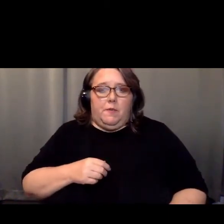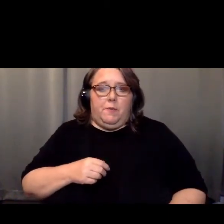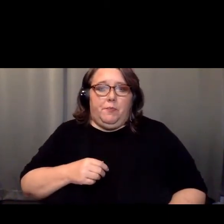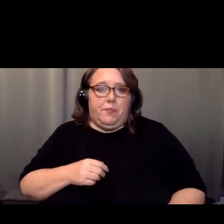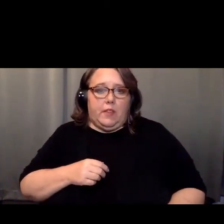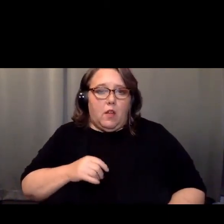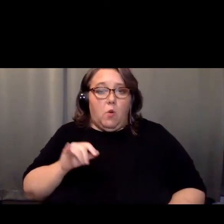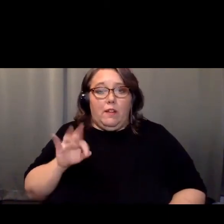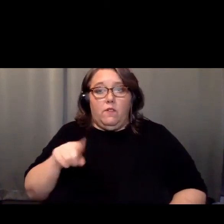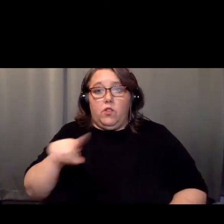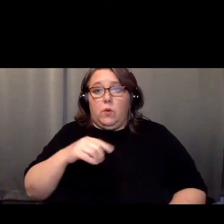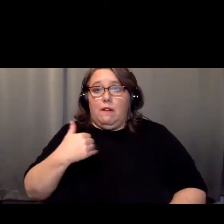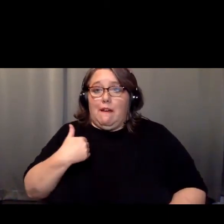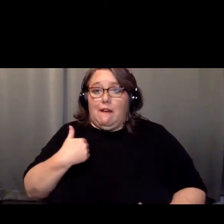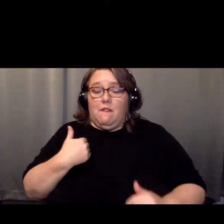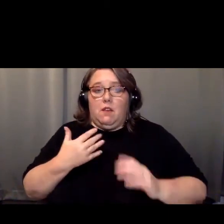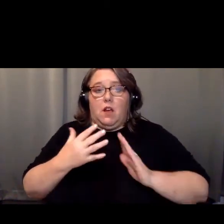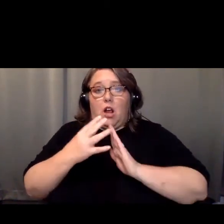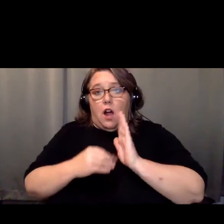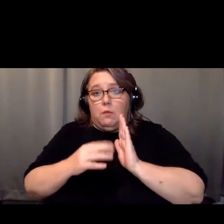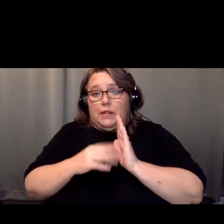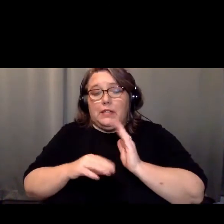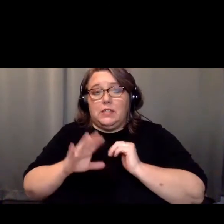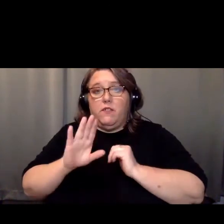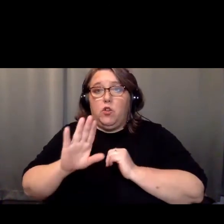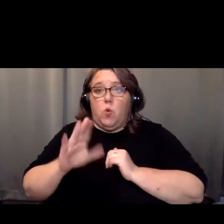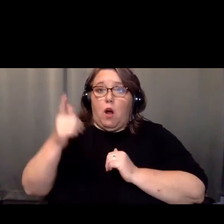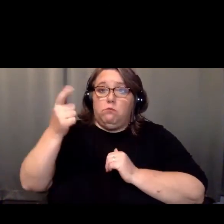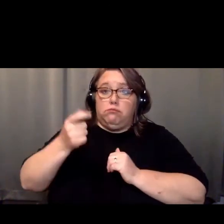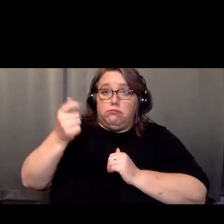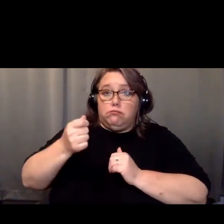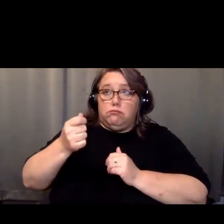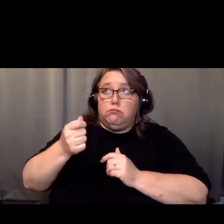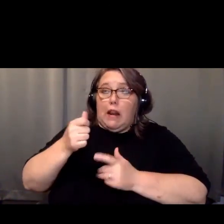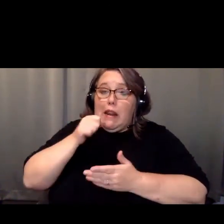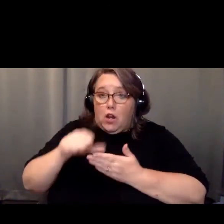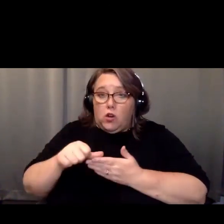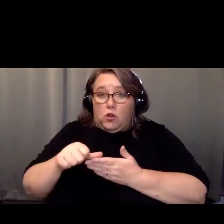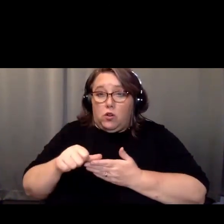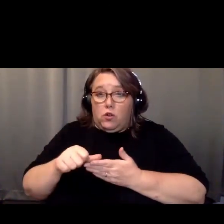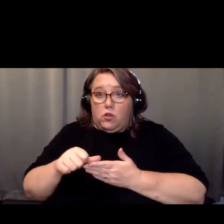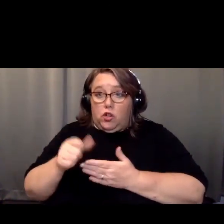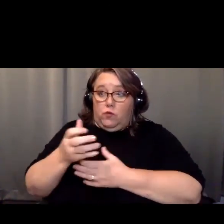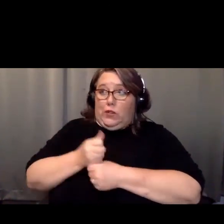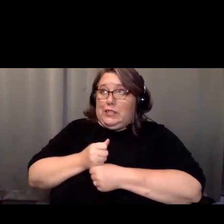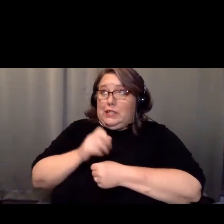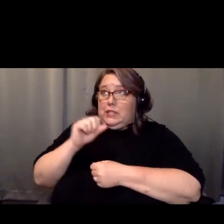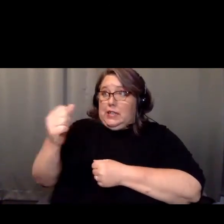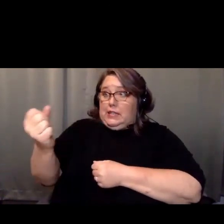if you have copies of word letters, the word letter that you may have received from the social security administration